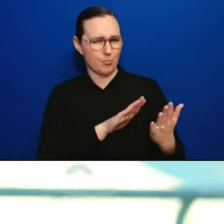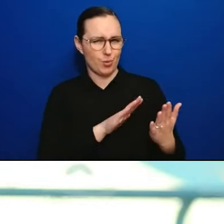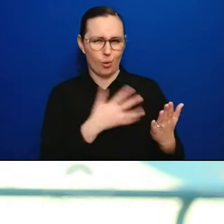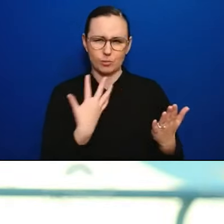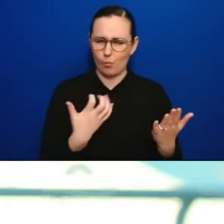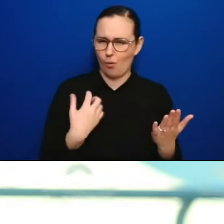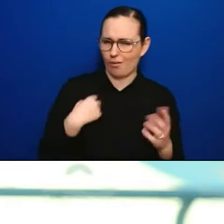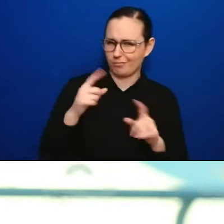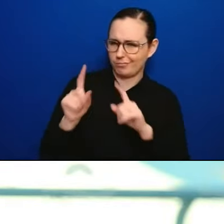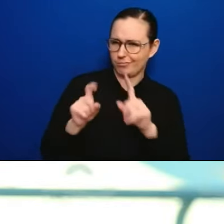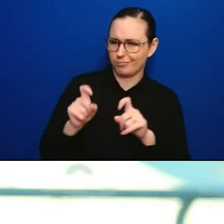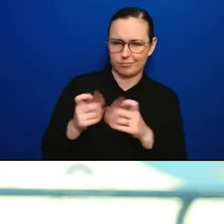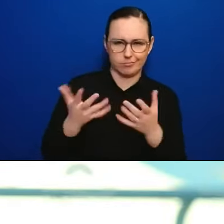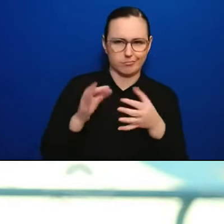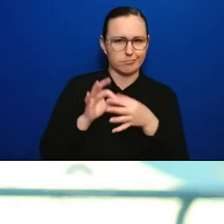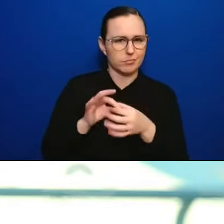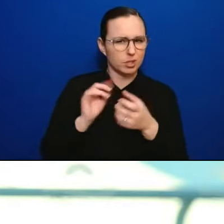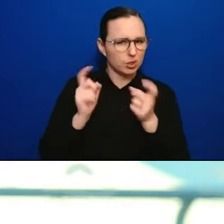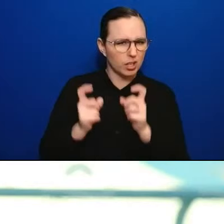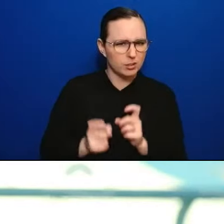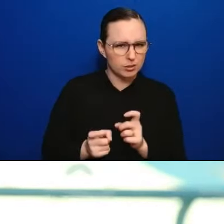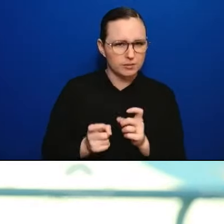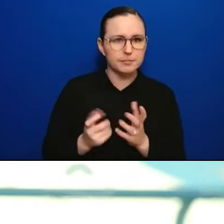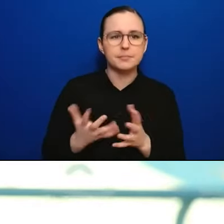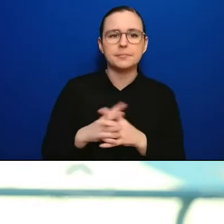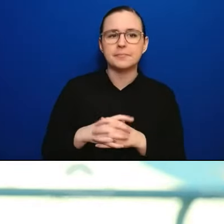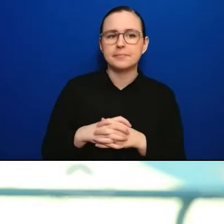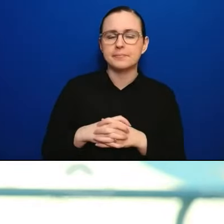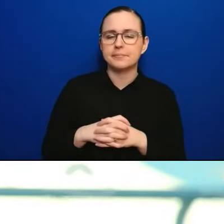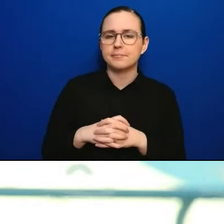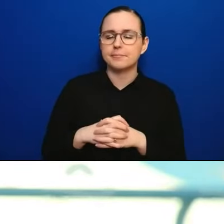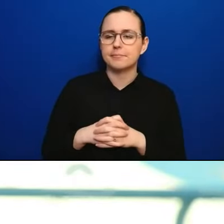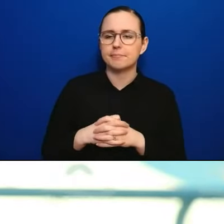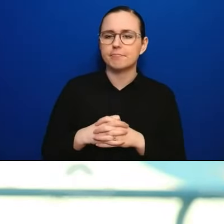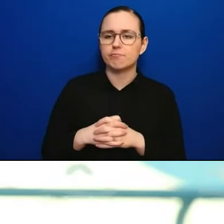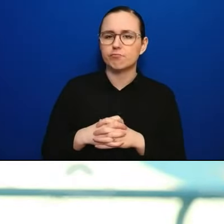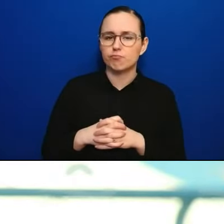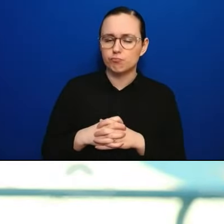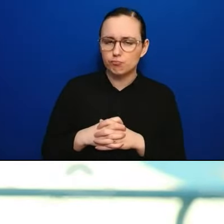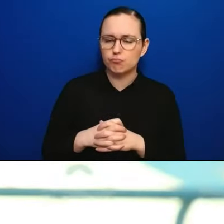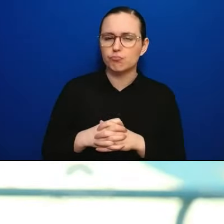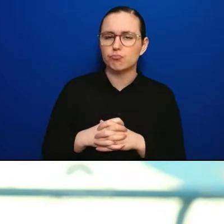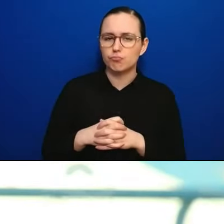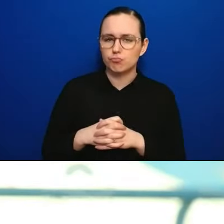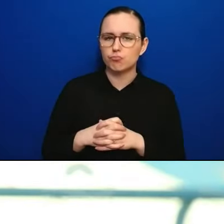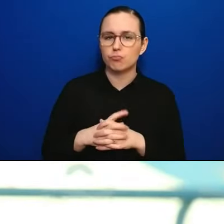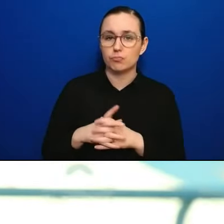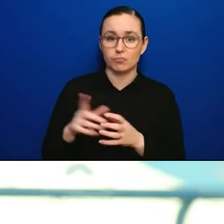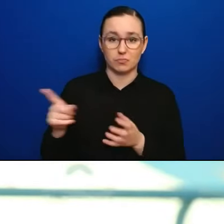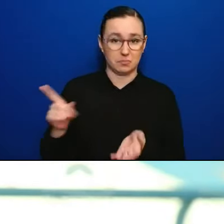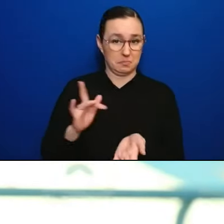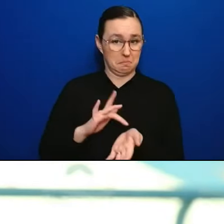are going to adjust outbreak management, your management